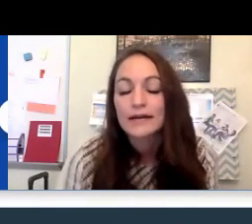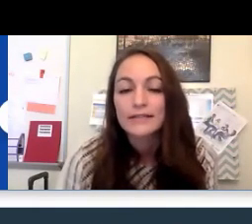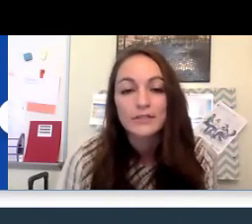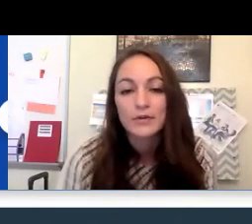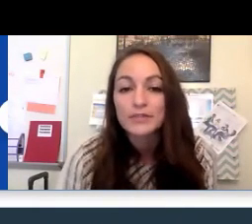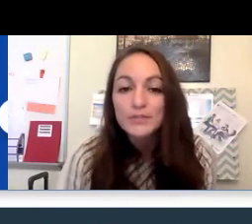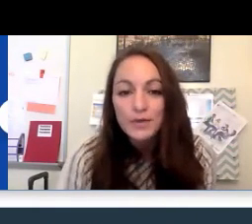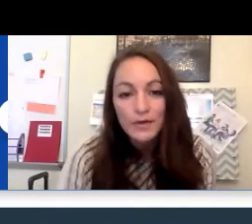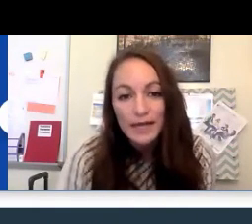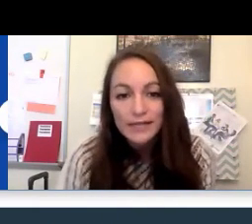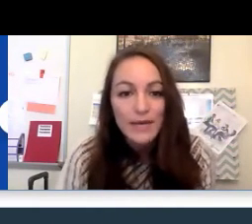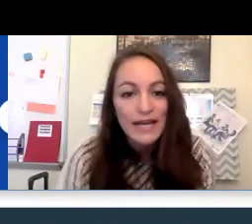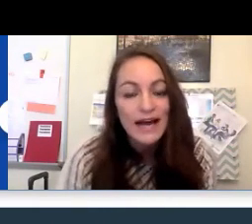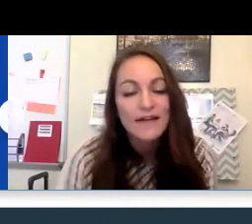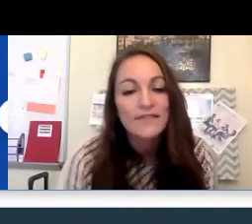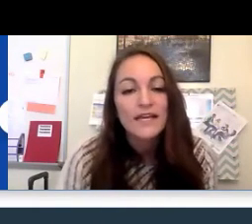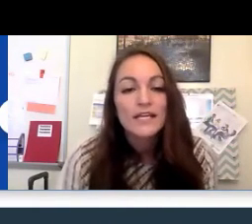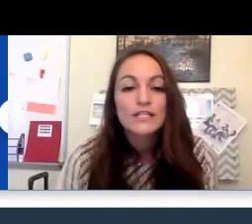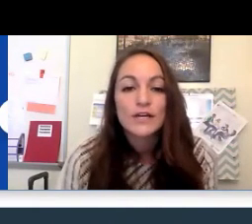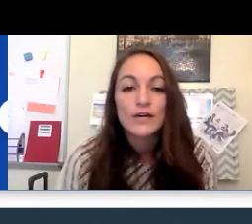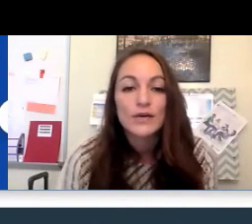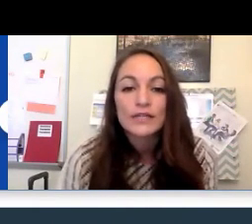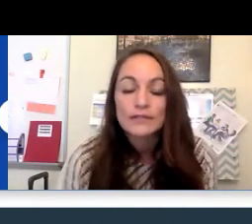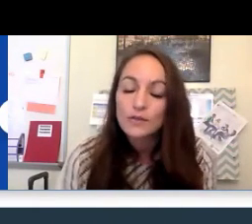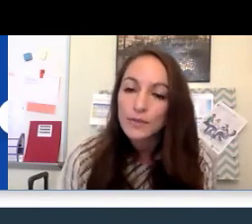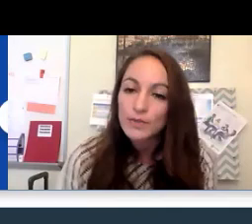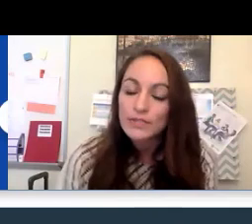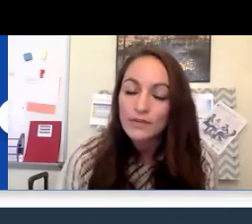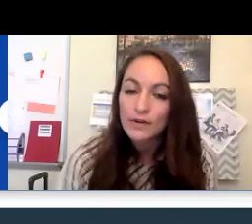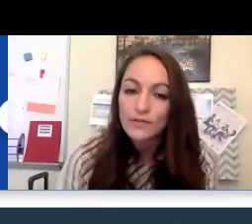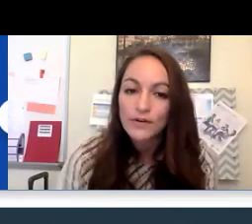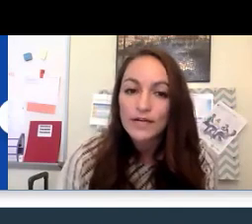you know, Hillsborough County might have. So, it is a little bit more difficult for us